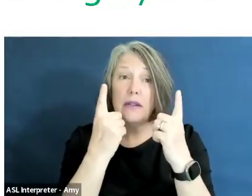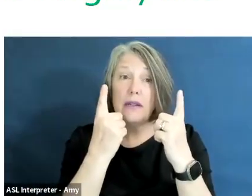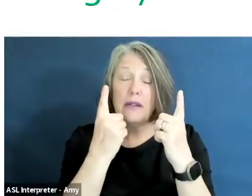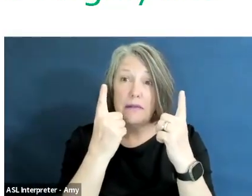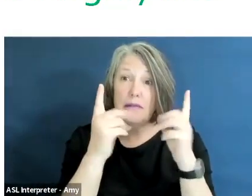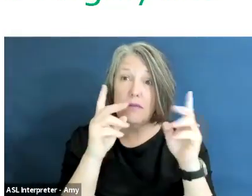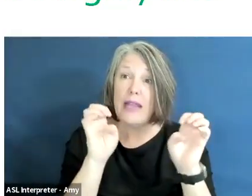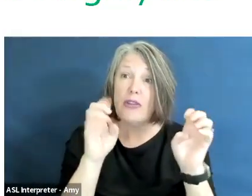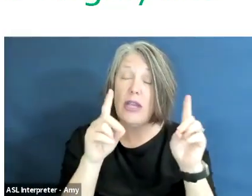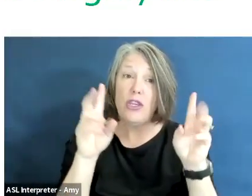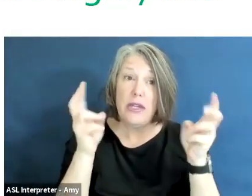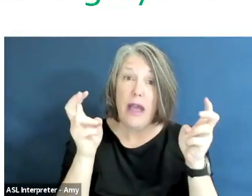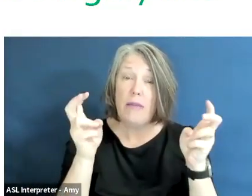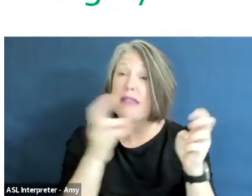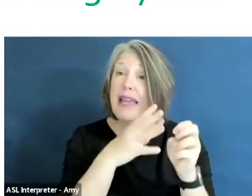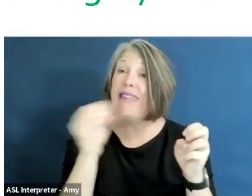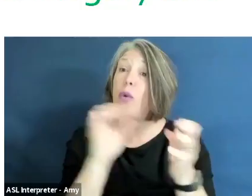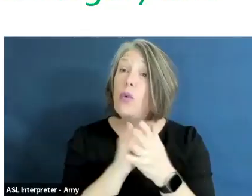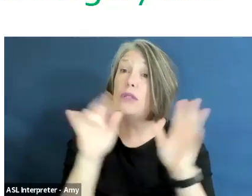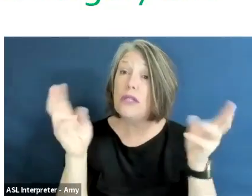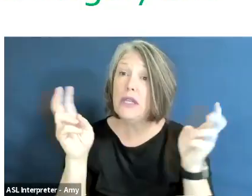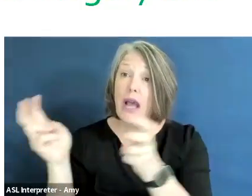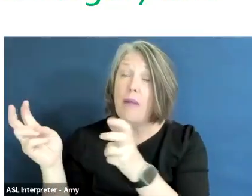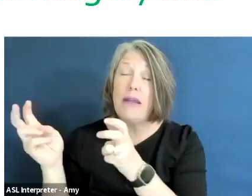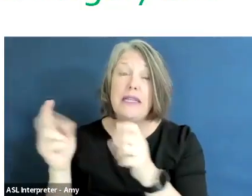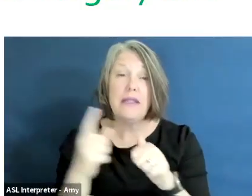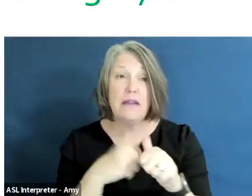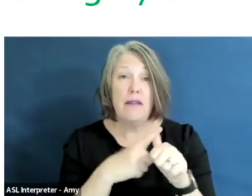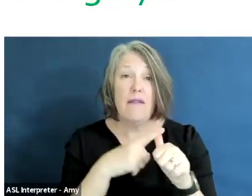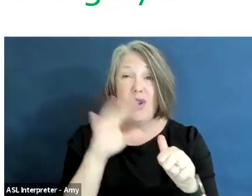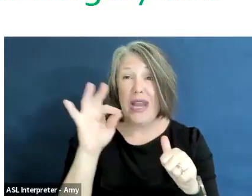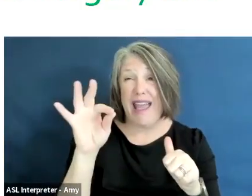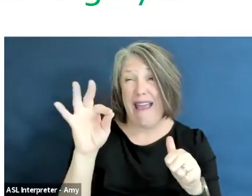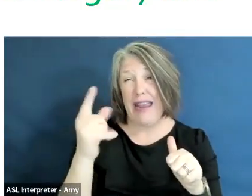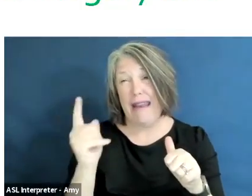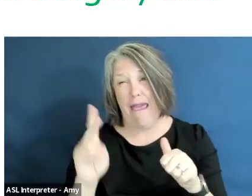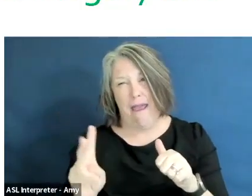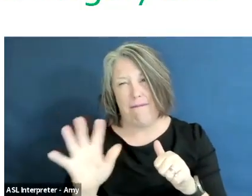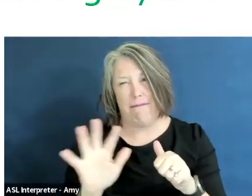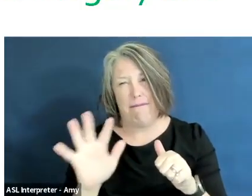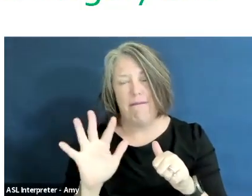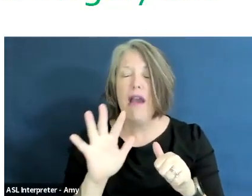and of those topics, the first 9.5 of them are topics that would be